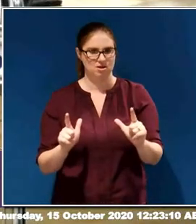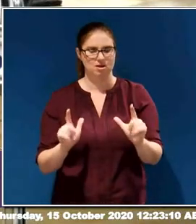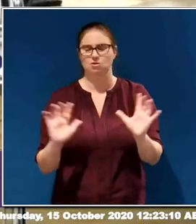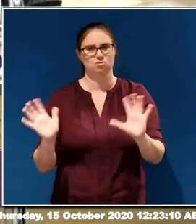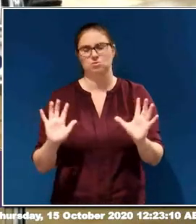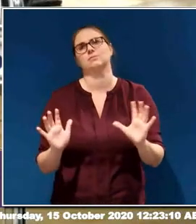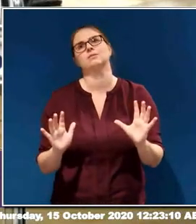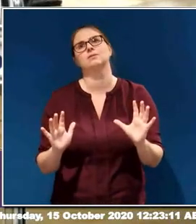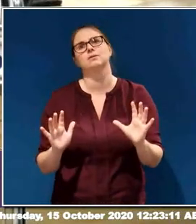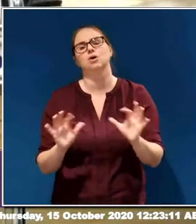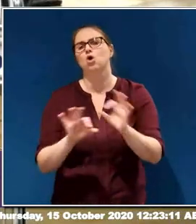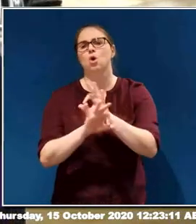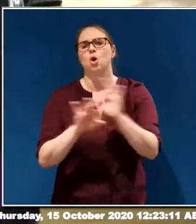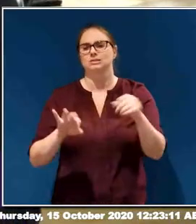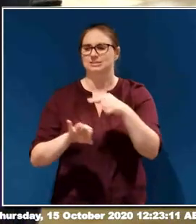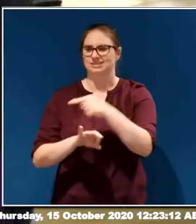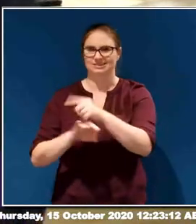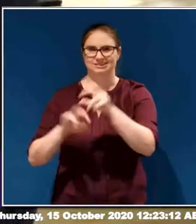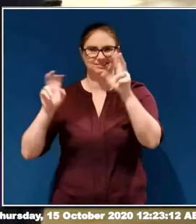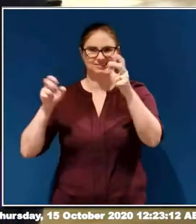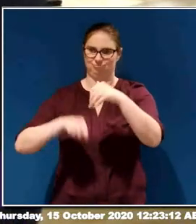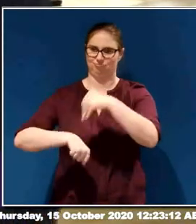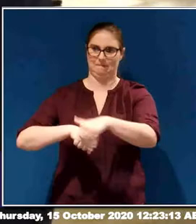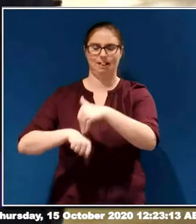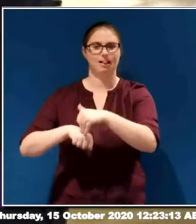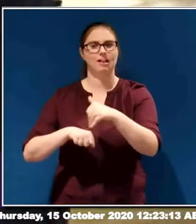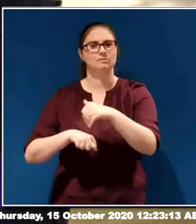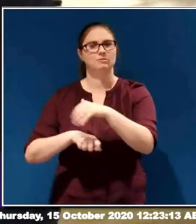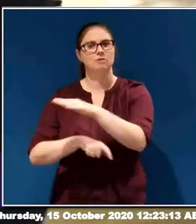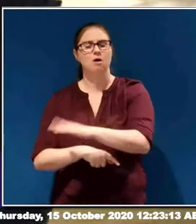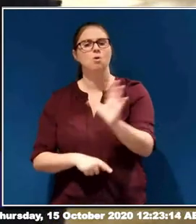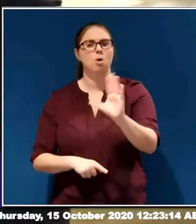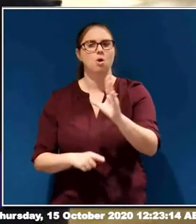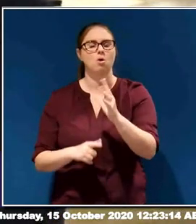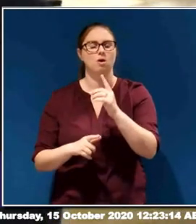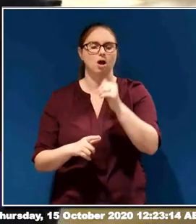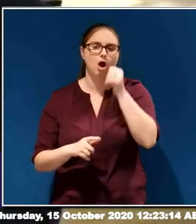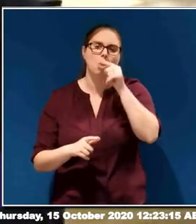No. So we'll be - I just wanted to put that on record, that we